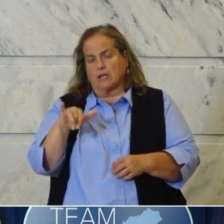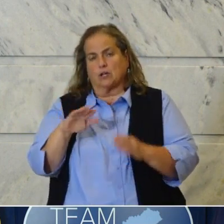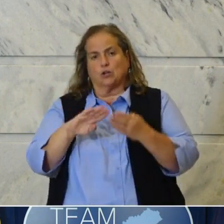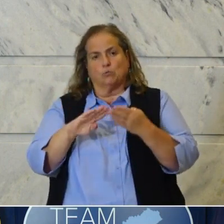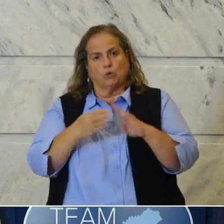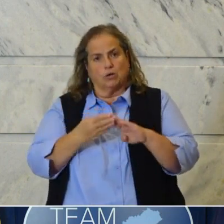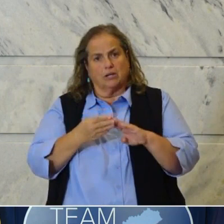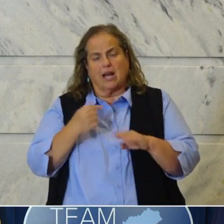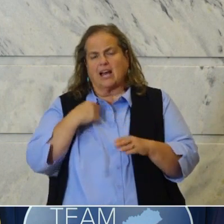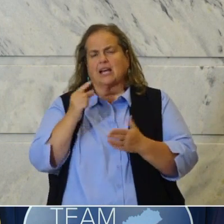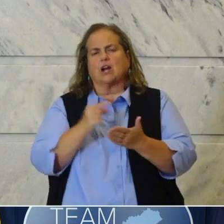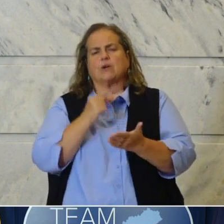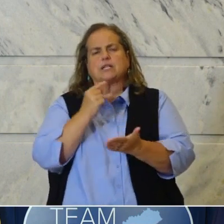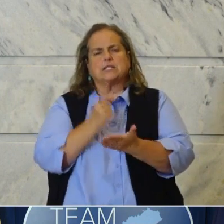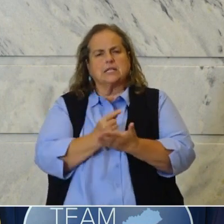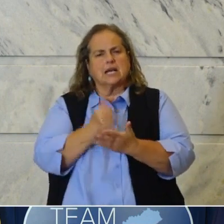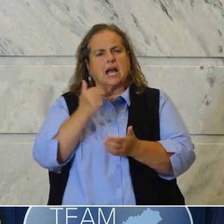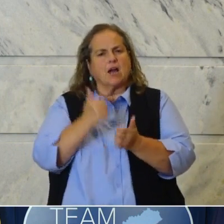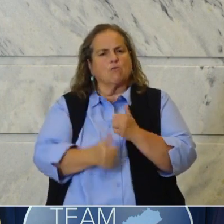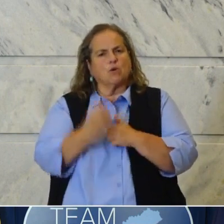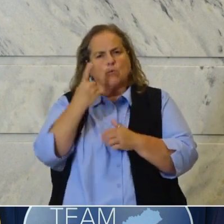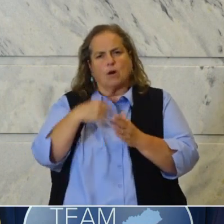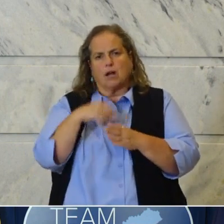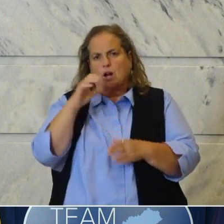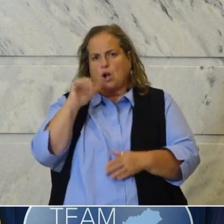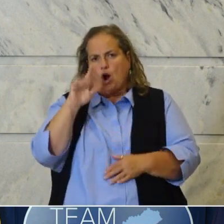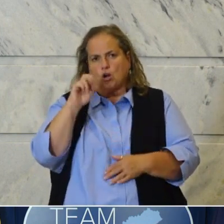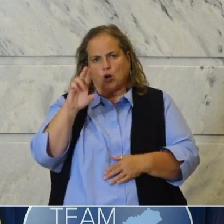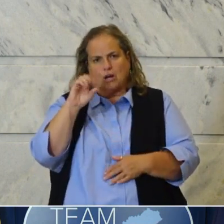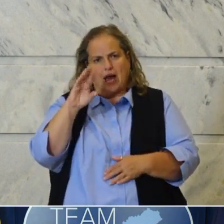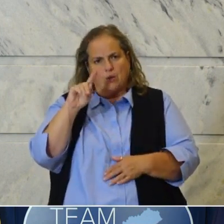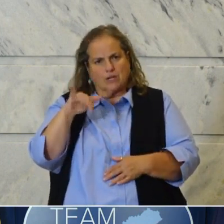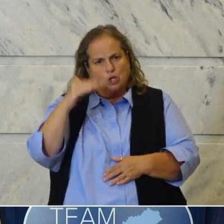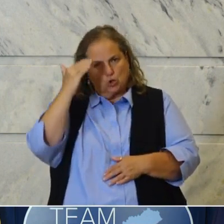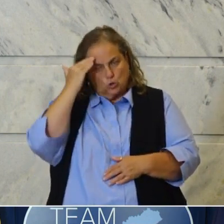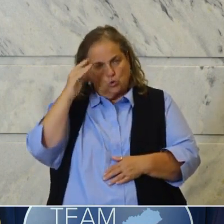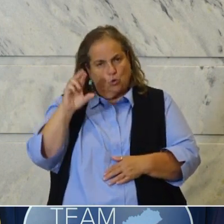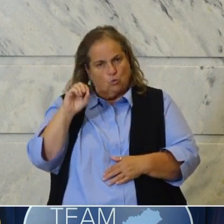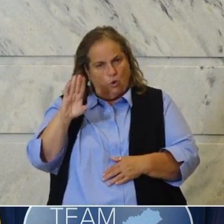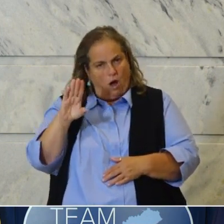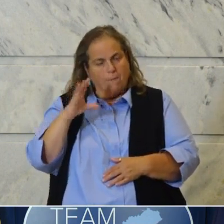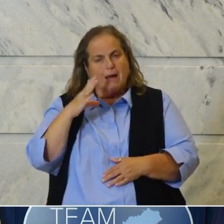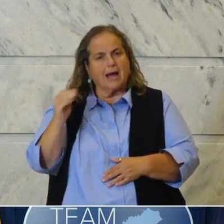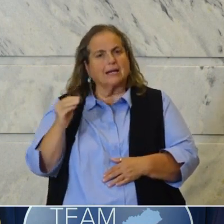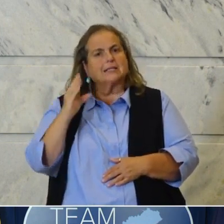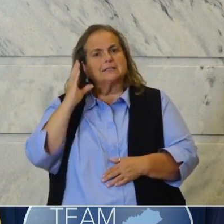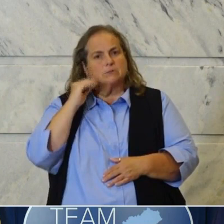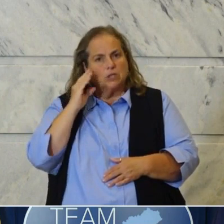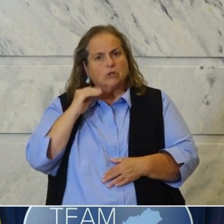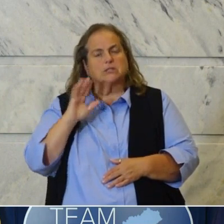just about everybody in Carter County New Rob and have experienced his his loss.